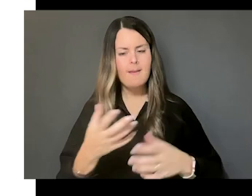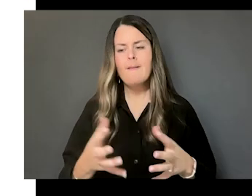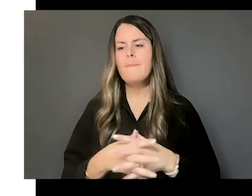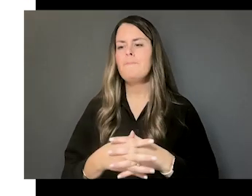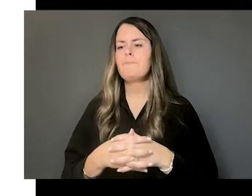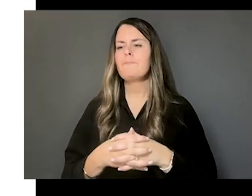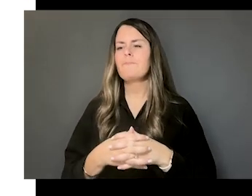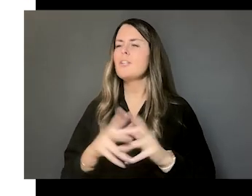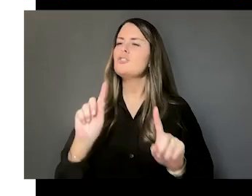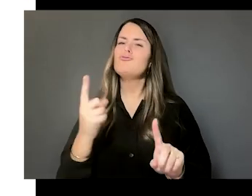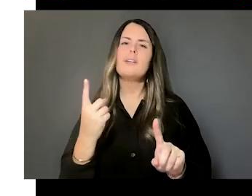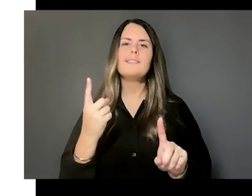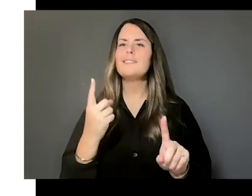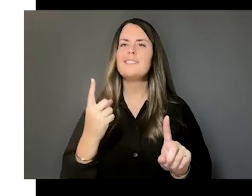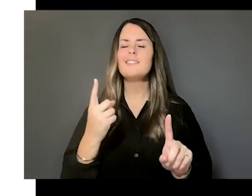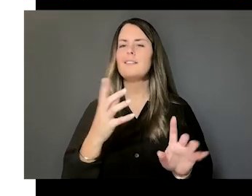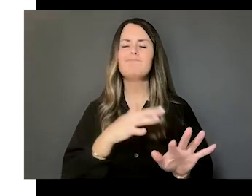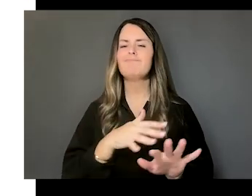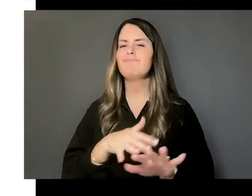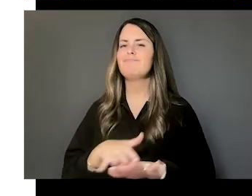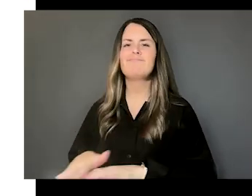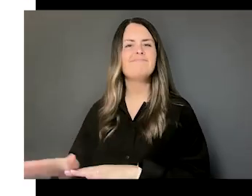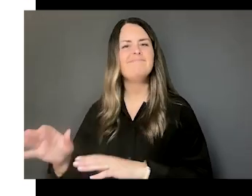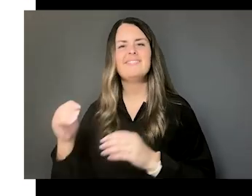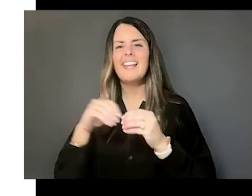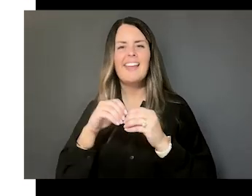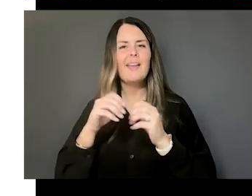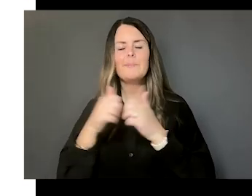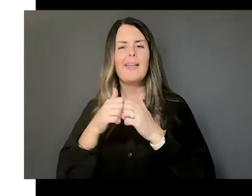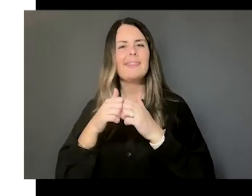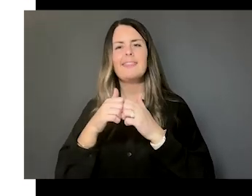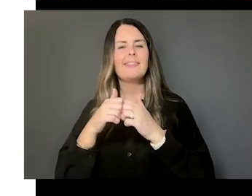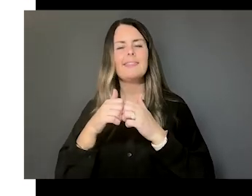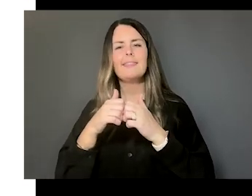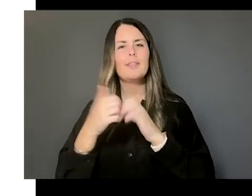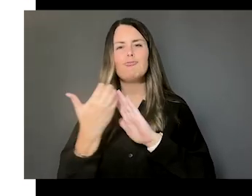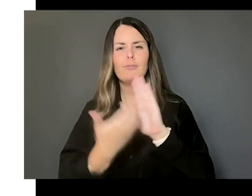just kind of melted right into the curriculum and, and utilized it so beautifully.